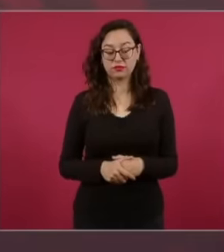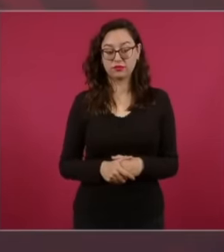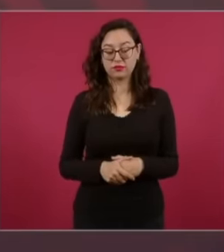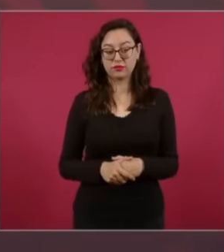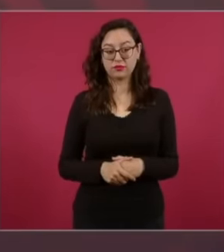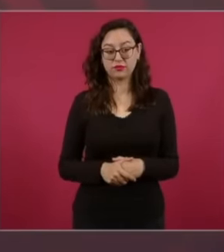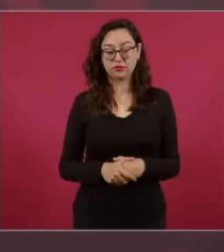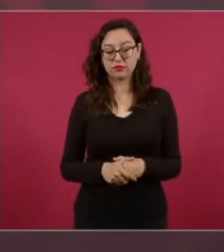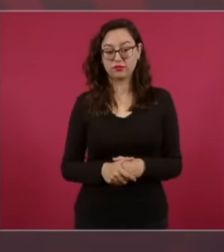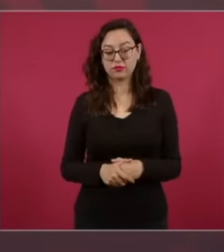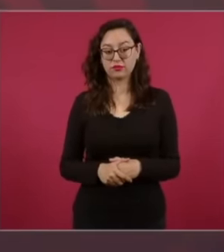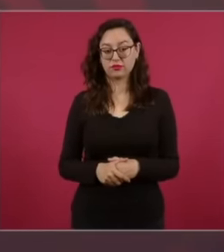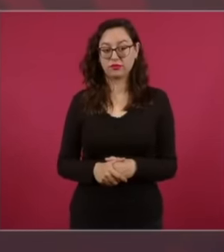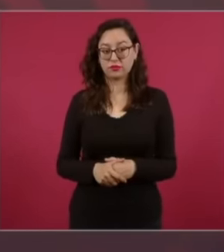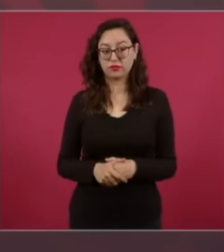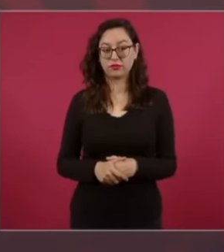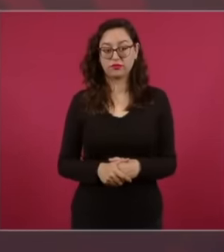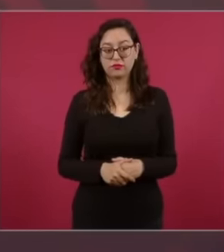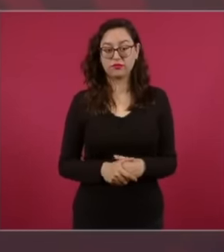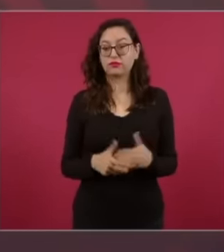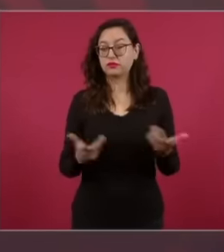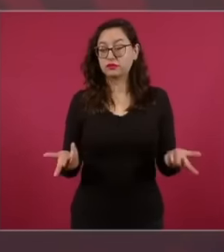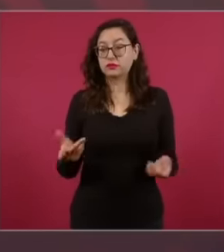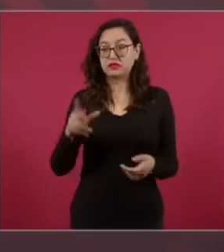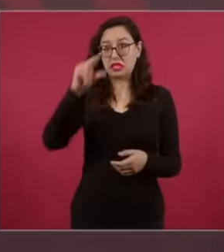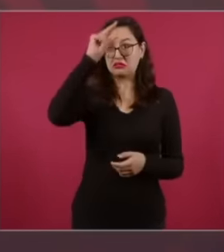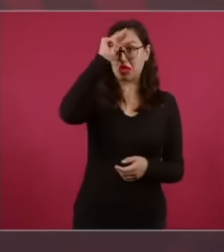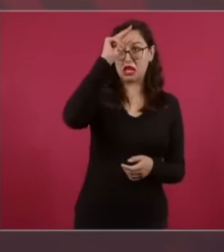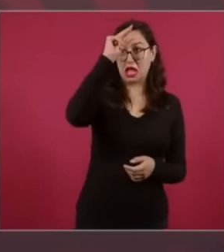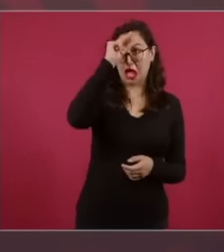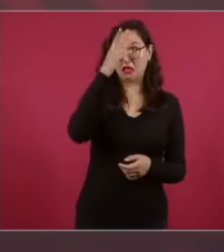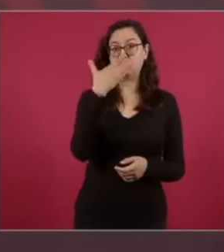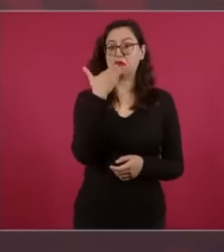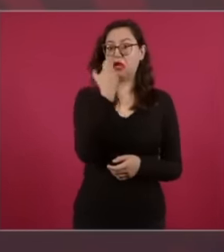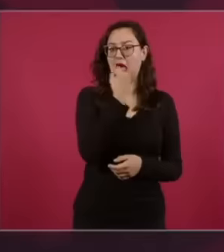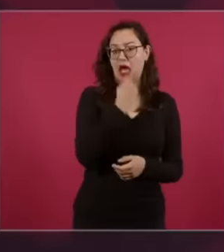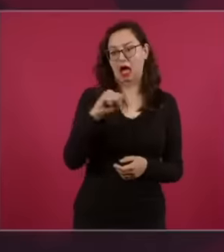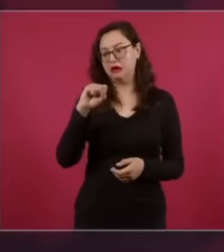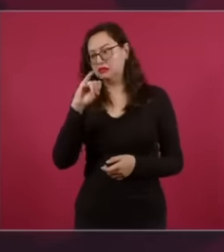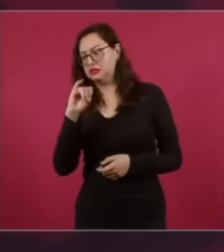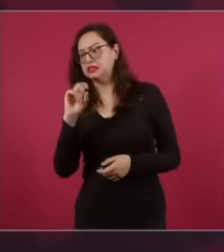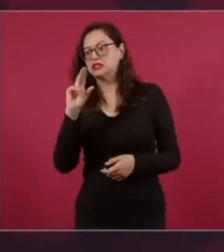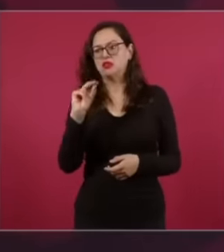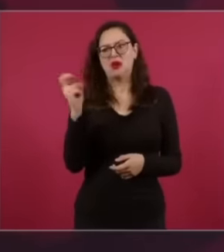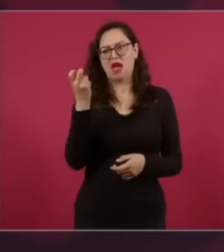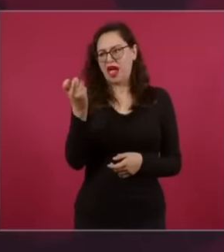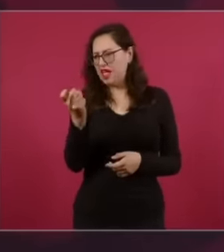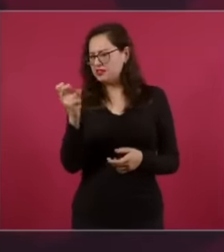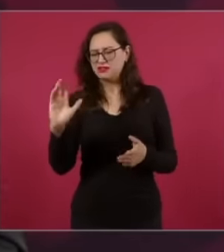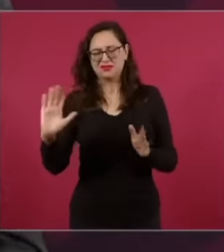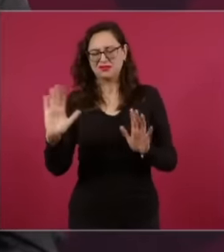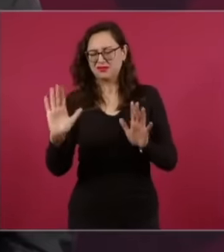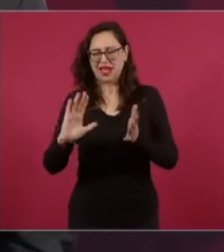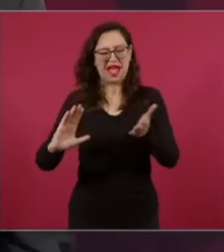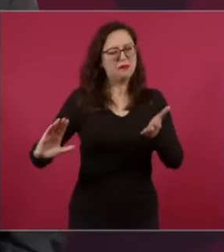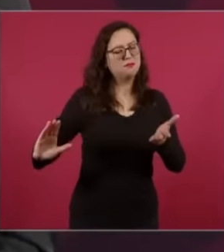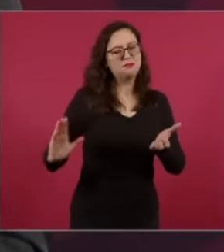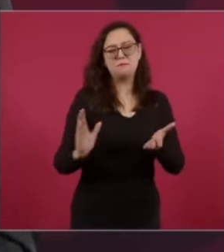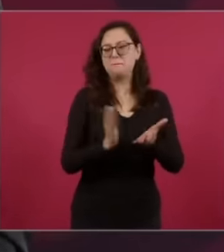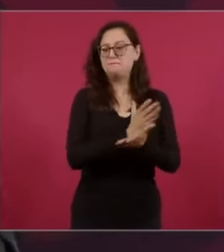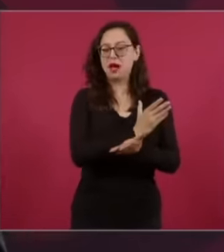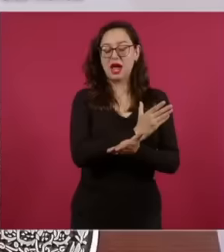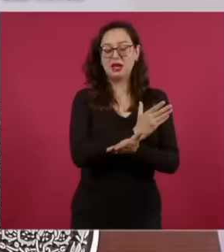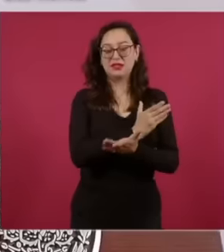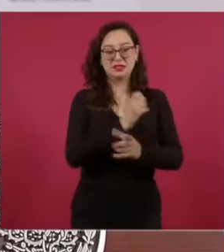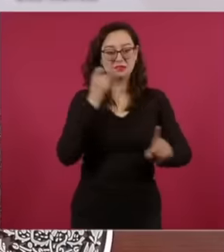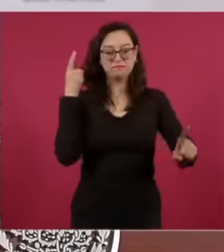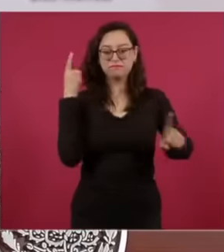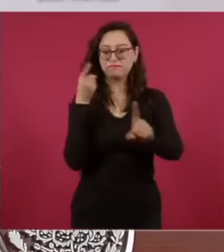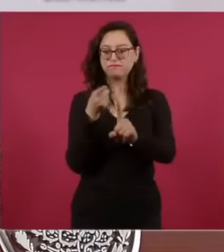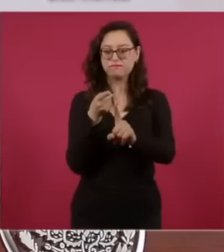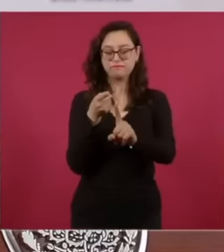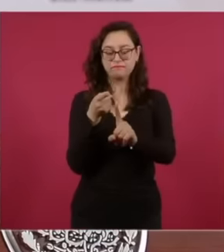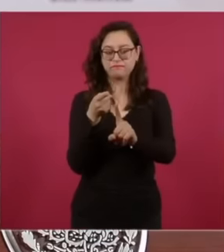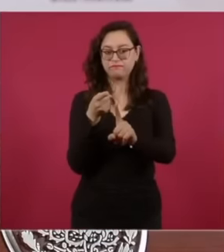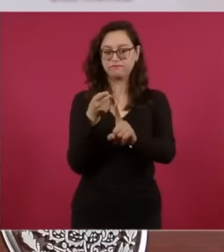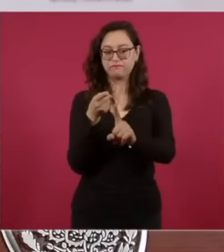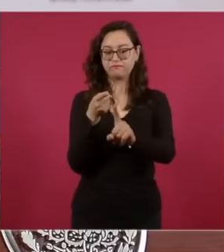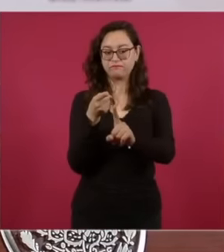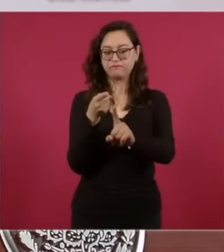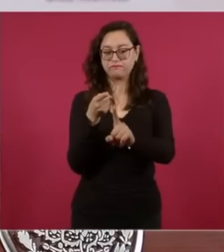capacity or not they have capacity no no no no the issue is that they are